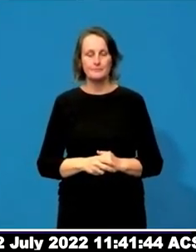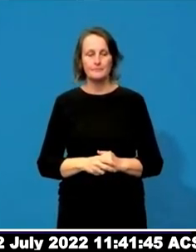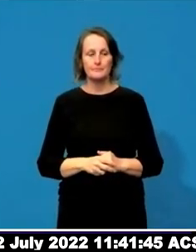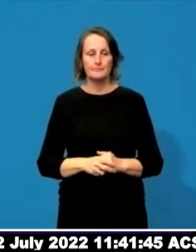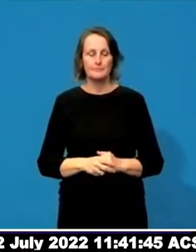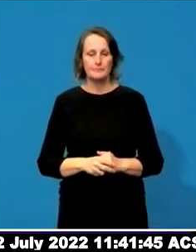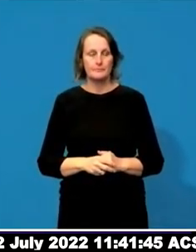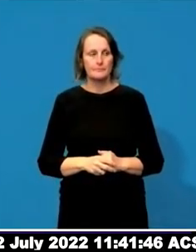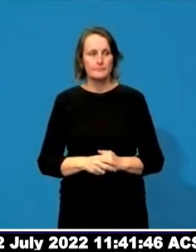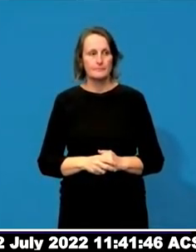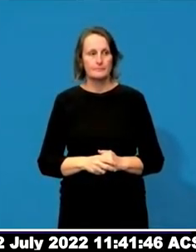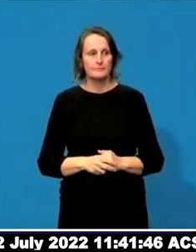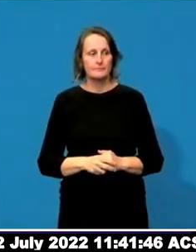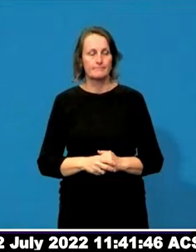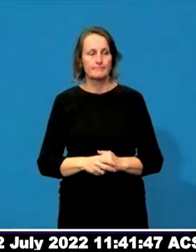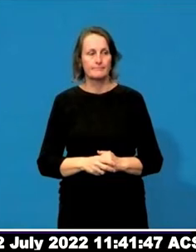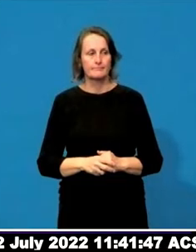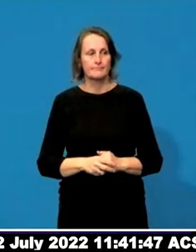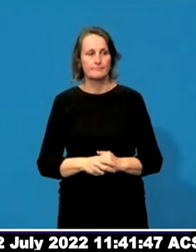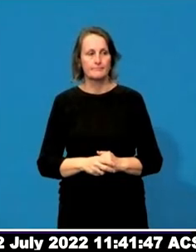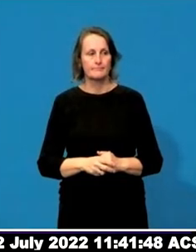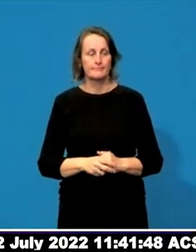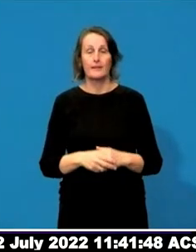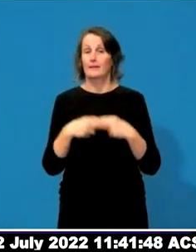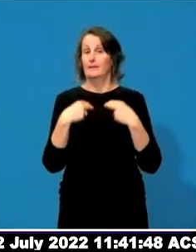Ms Walker, the best laid examination plans of mice, men